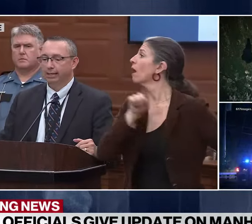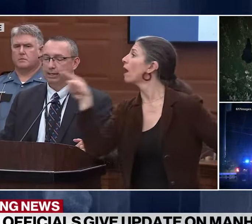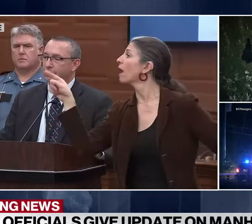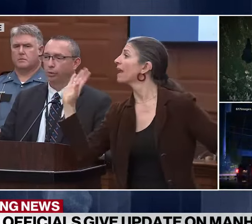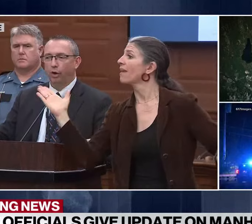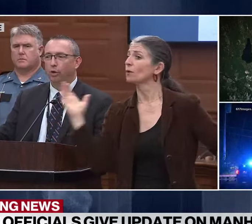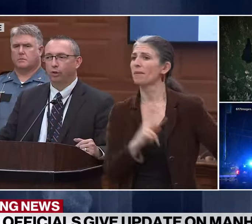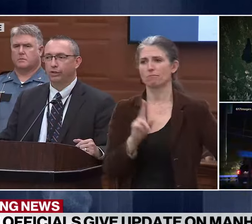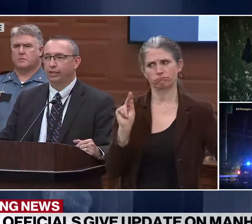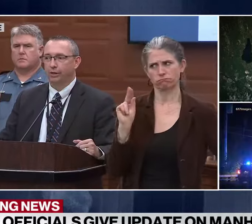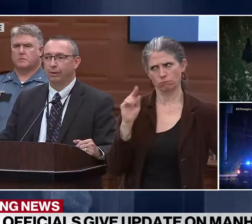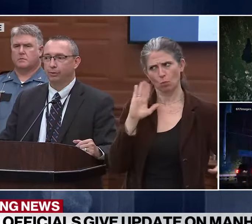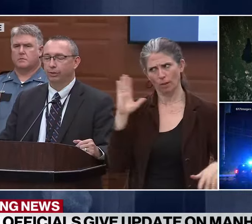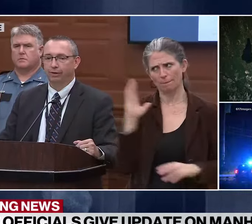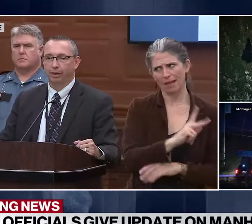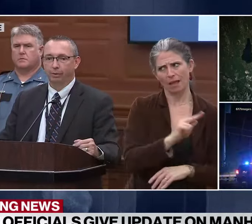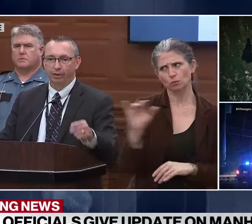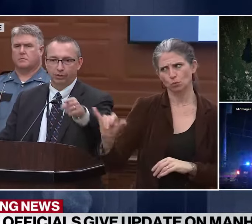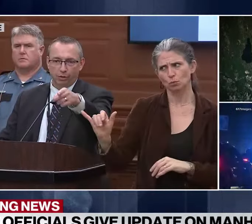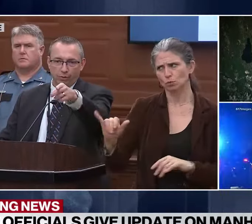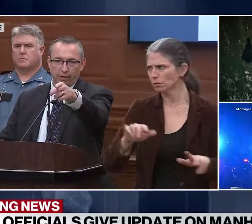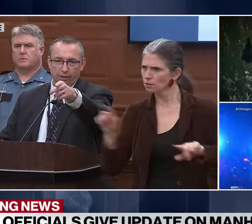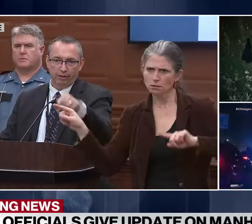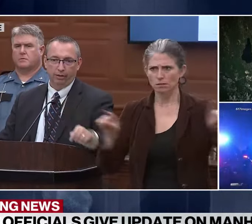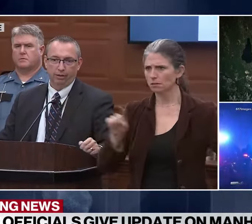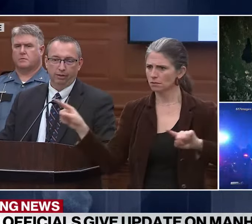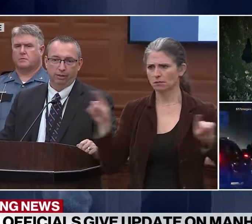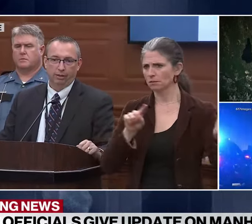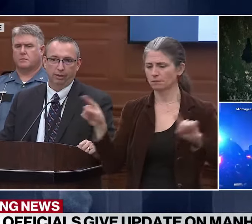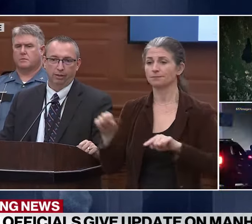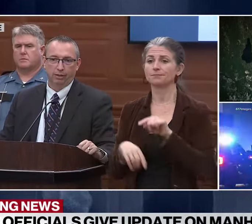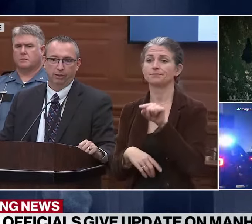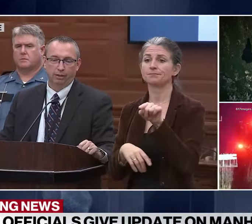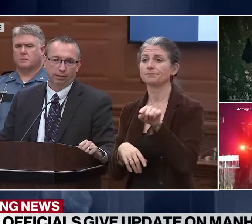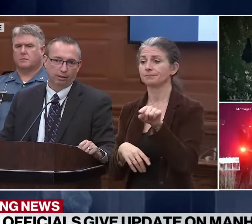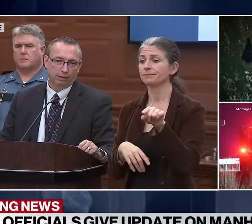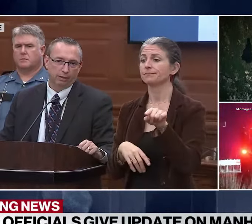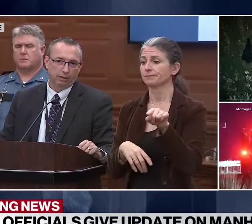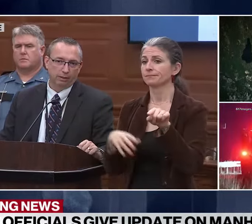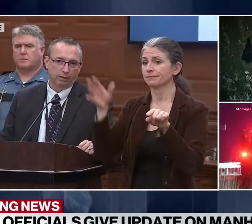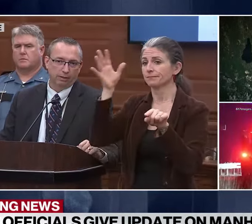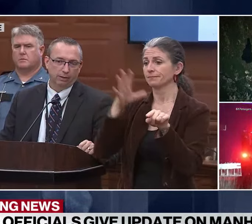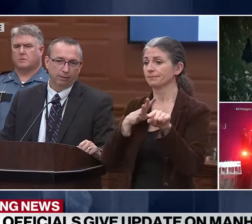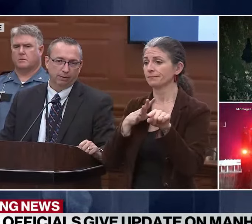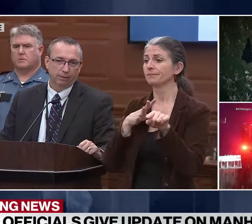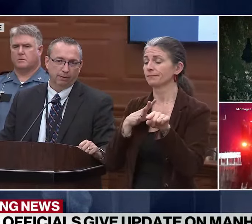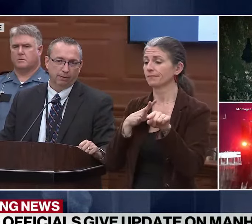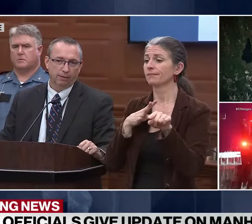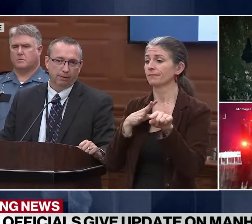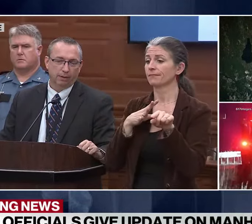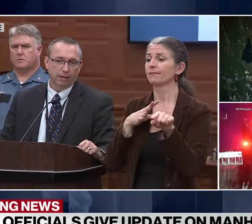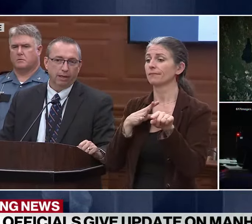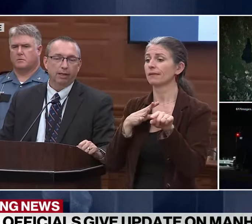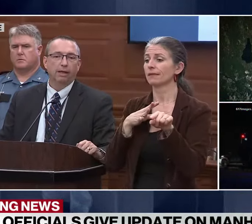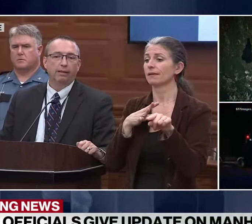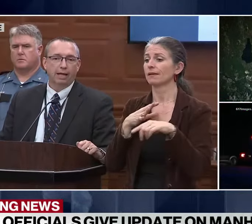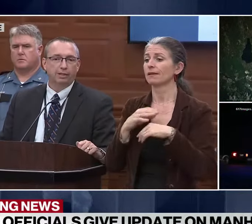CONTINUE WITH SEARCH AND NEW INFORMATION AND GO BACK AND CHECK A LOCATION AGAIN. SO ALL OF THOSE THINGS